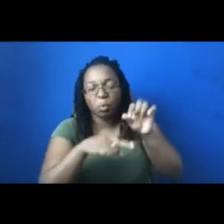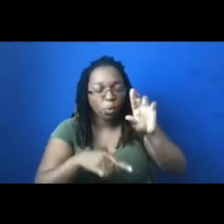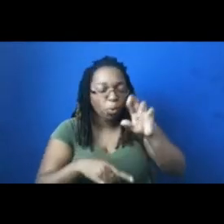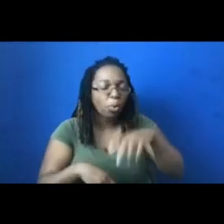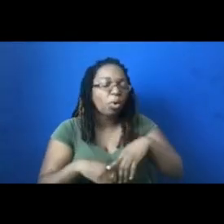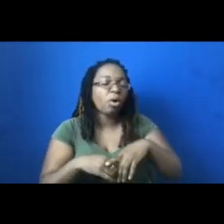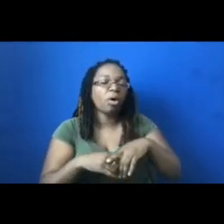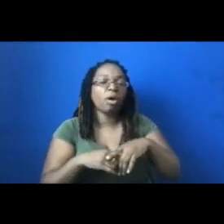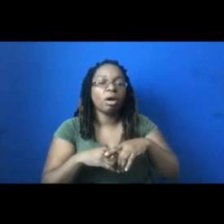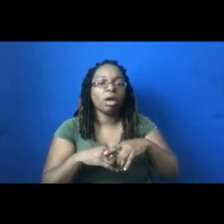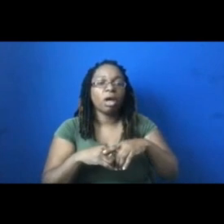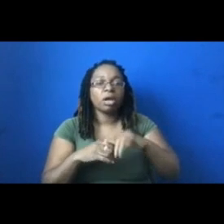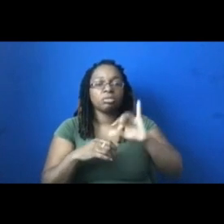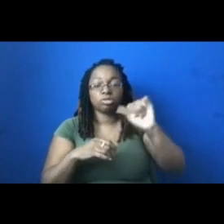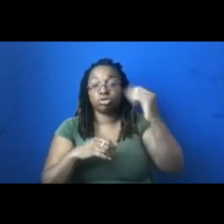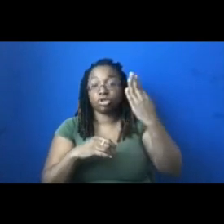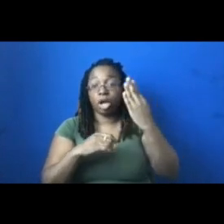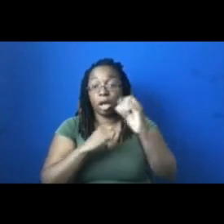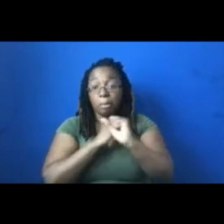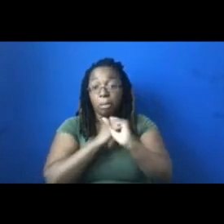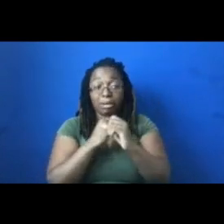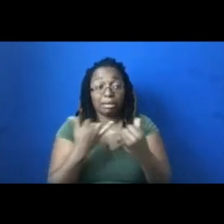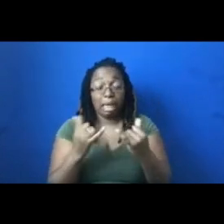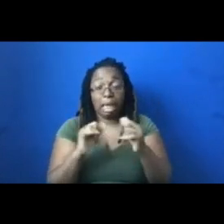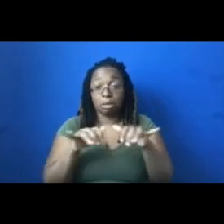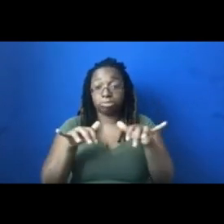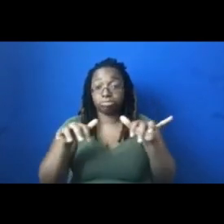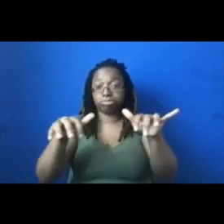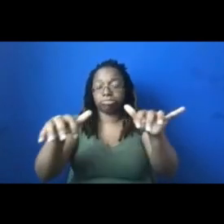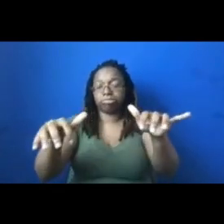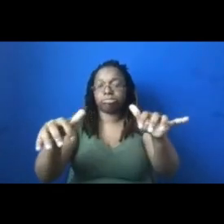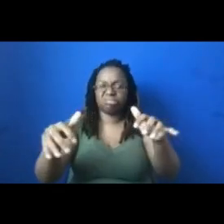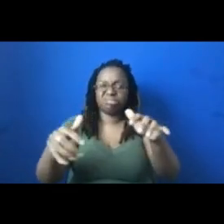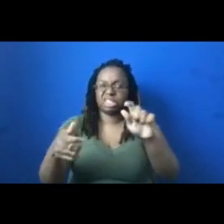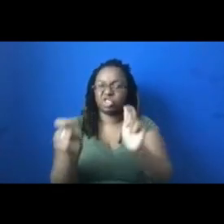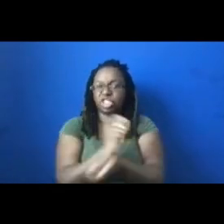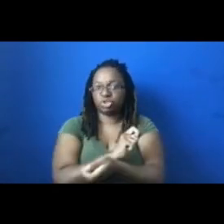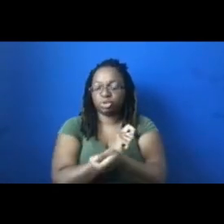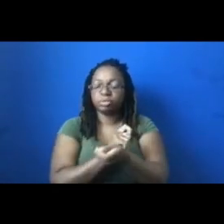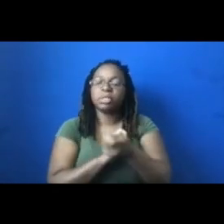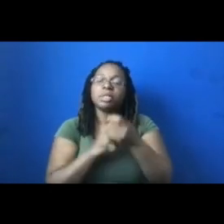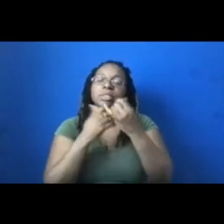you decide in your partnership to train them and put them into